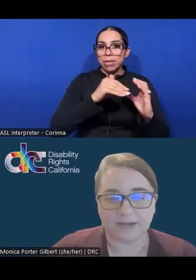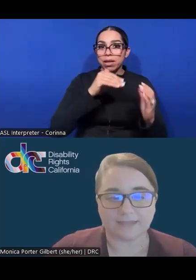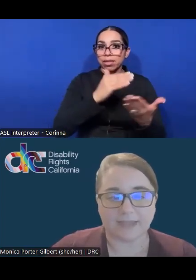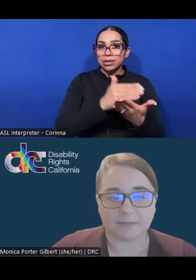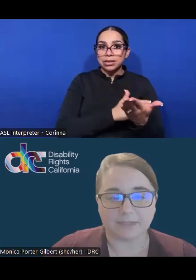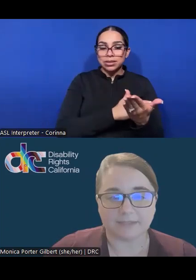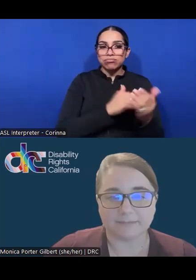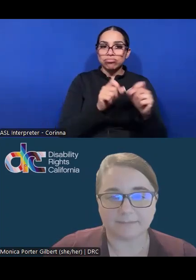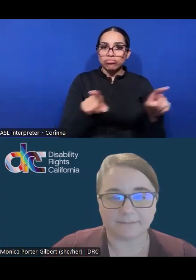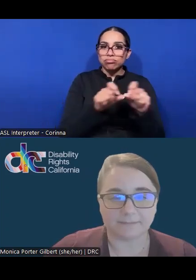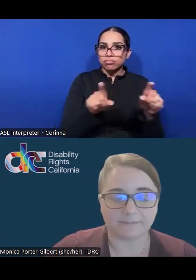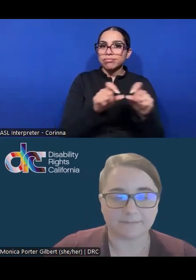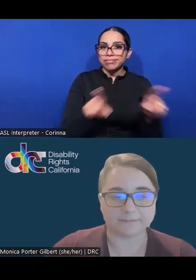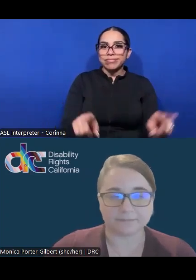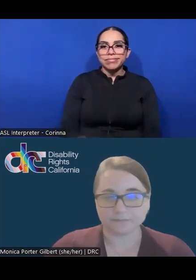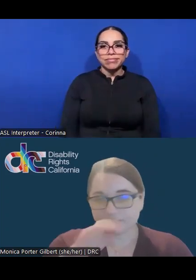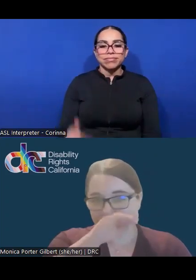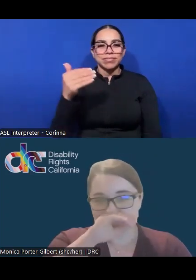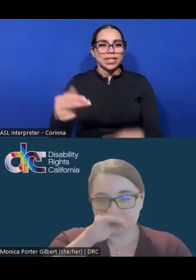Next slide please.